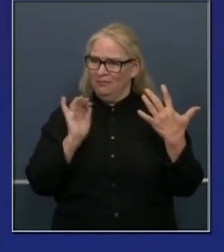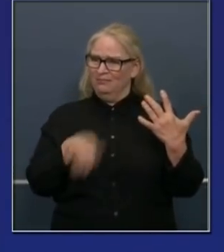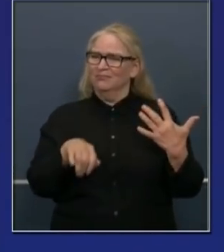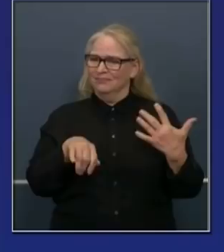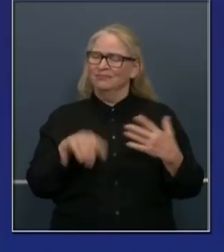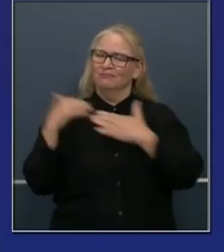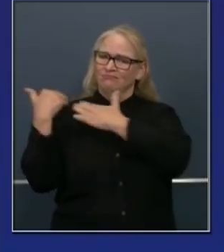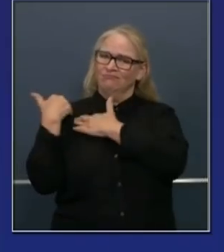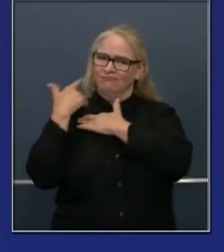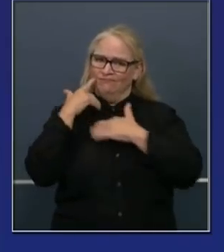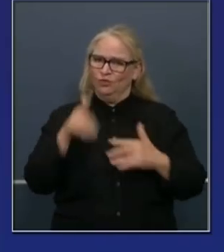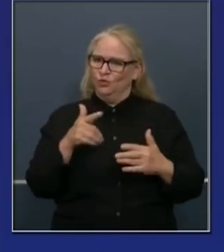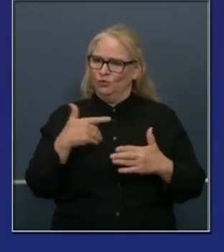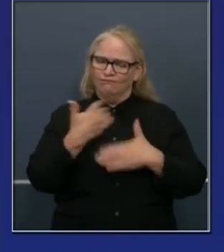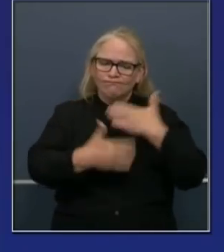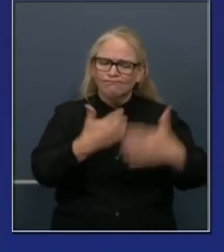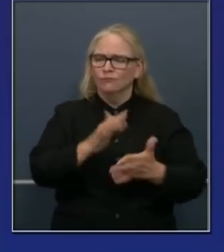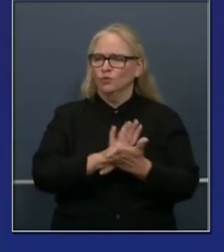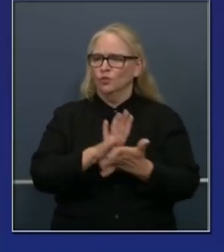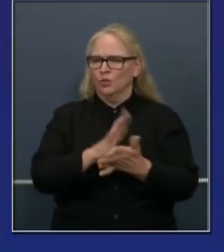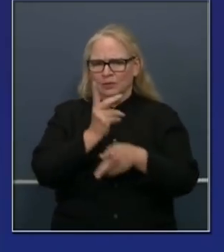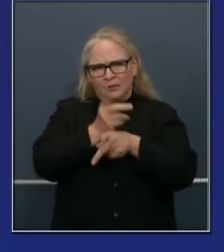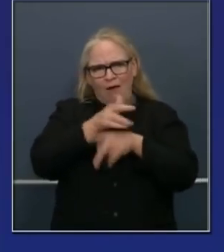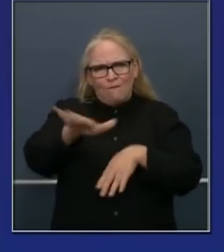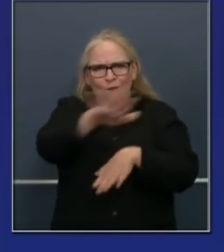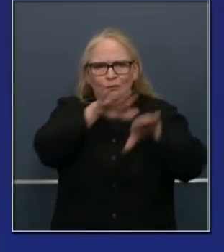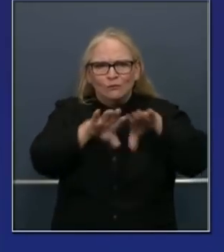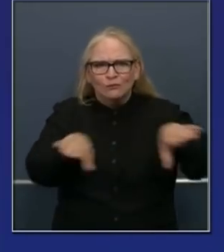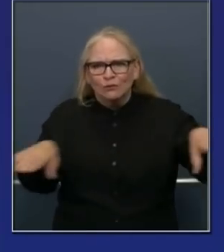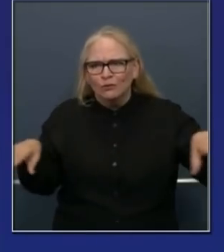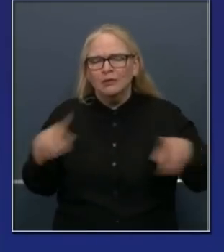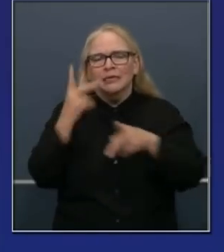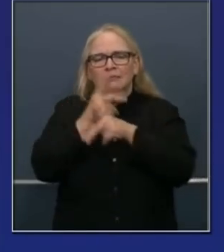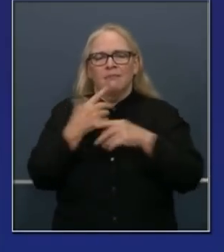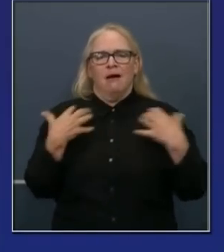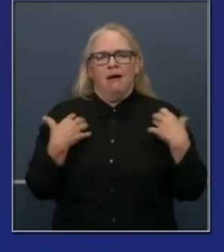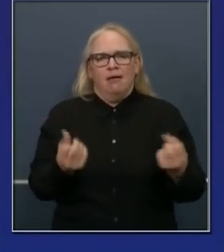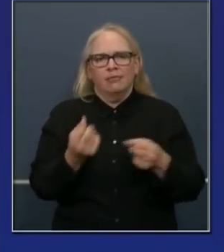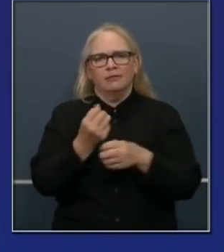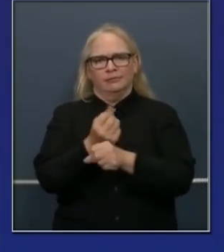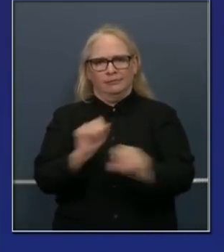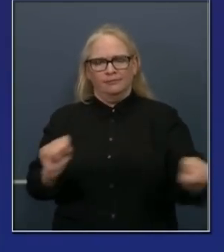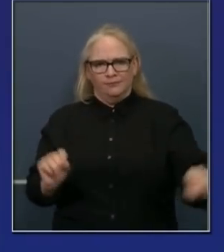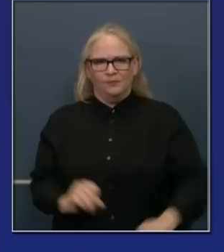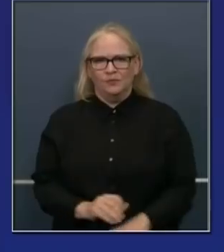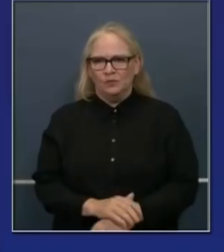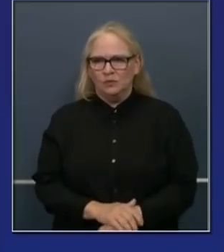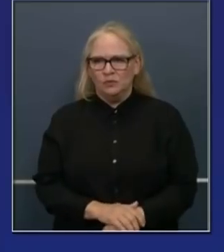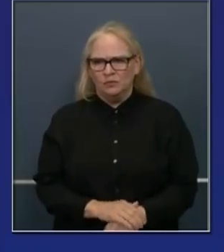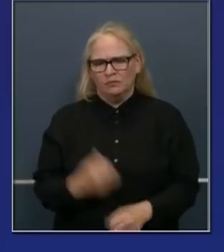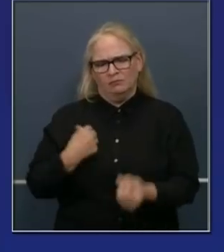PRINCIPALS, BUS DRIVERS, JANITORS. ALL OF THE FOLKS THAT ARE RESPONSIBLE FOR THE CARE TAKING, THE SAFETY AND THE